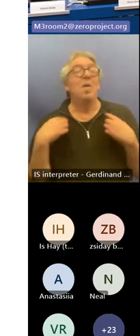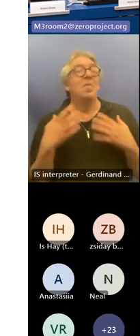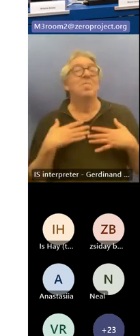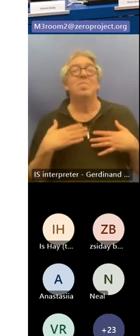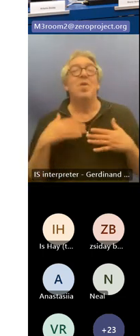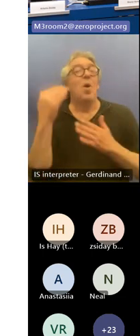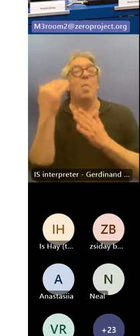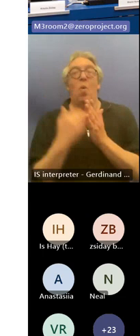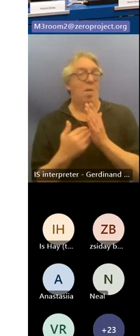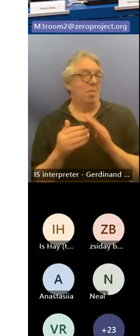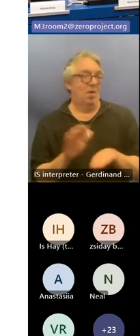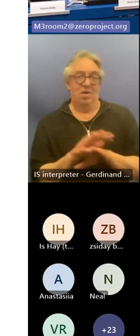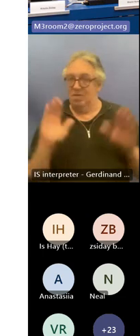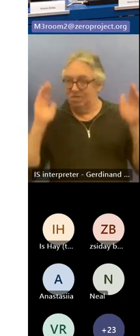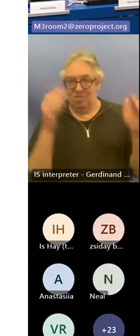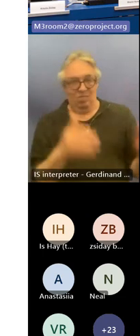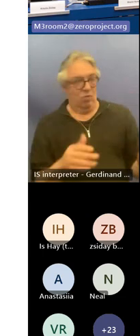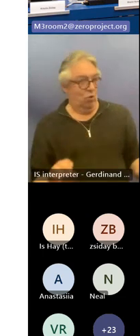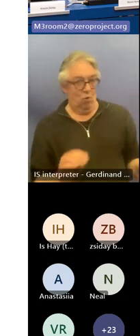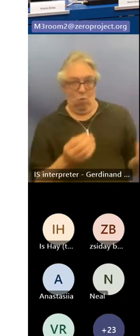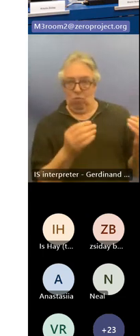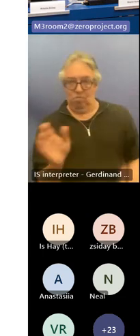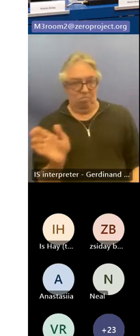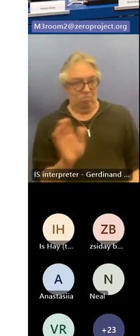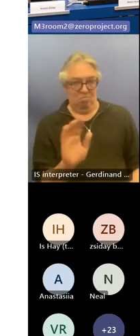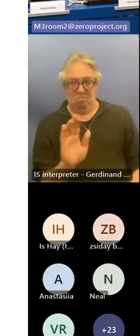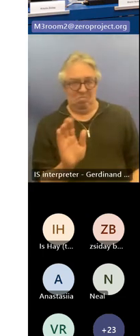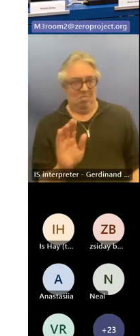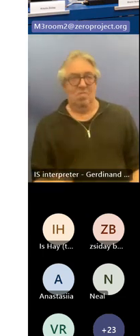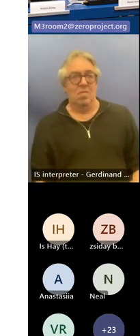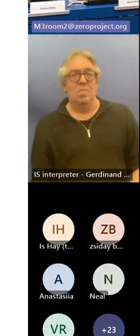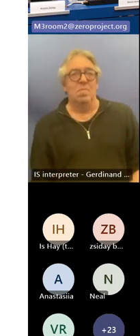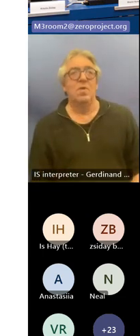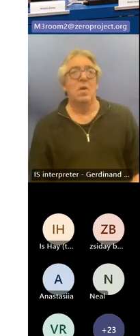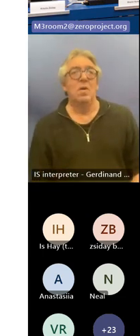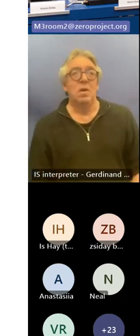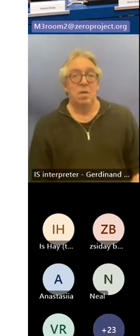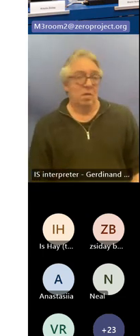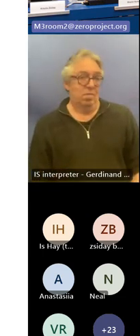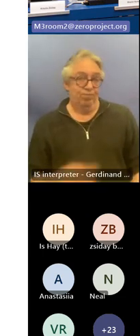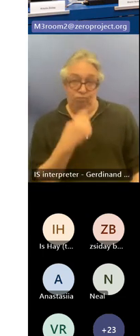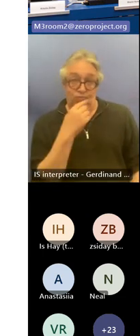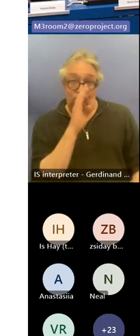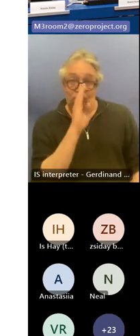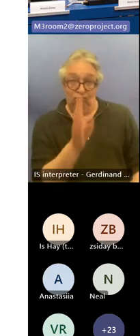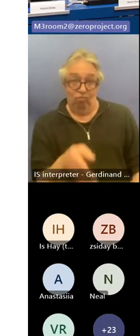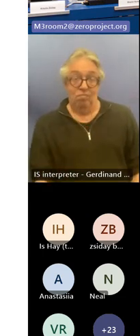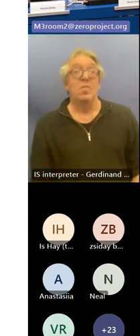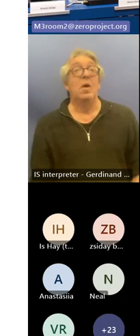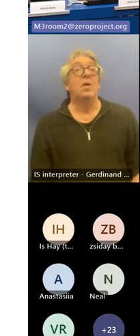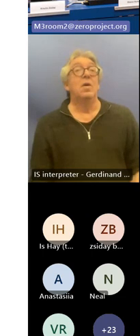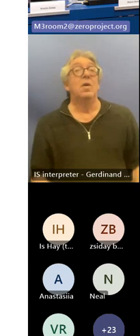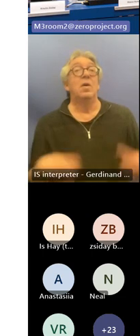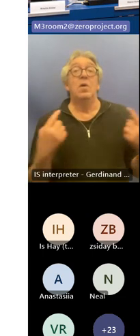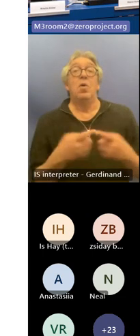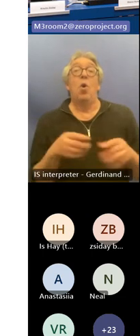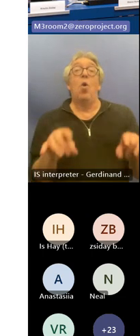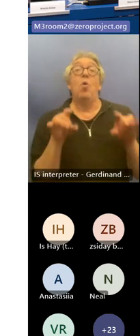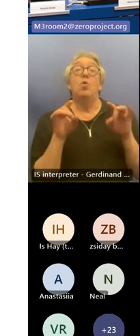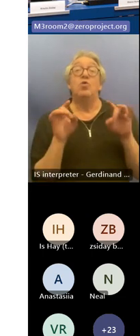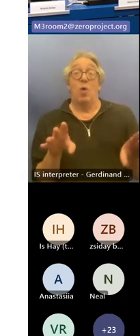not focused for young people so I'm just going to put that out there. We are a non-for profit and we